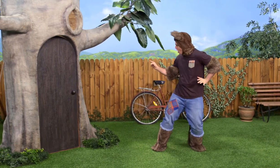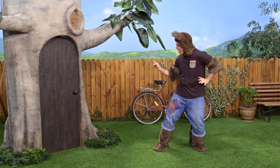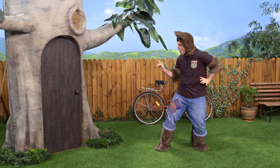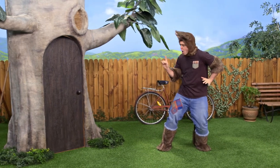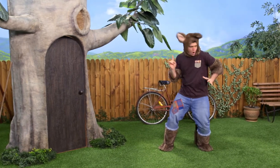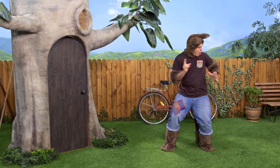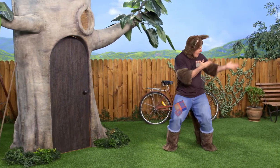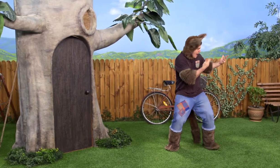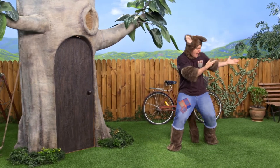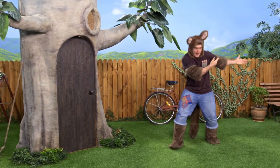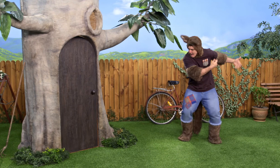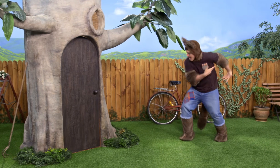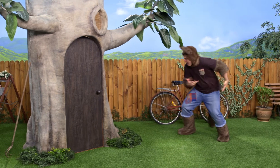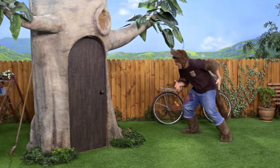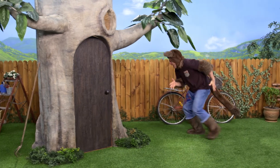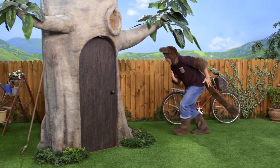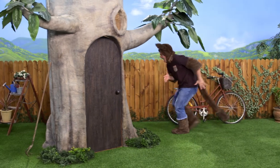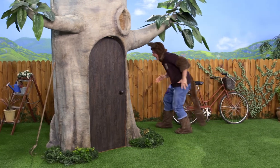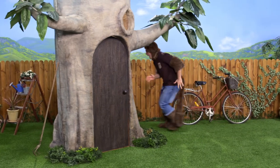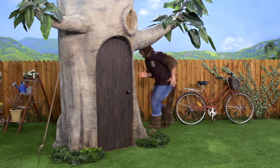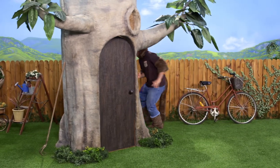When Skip comes, we can go around the tree...